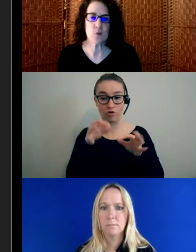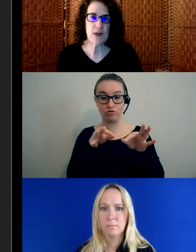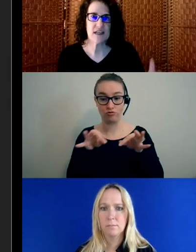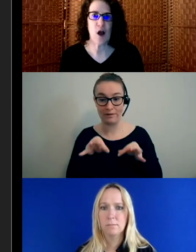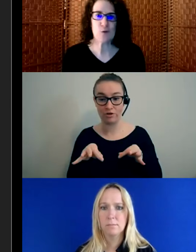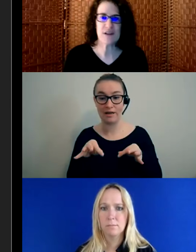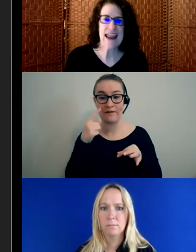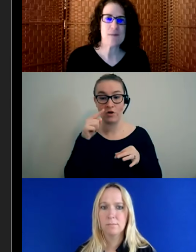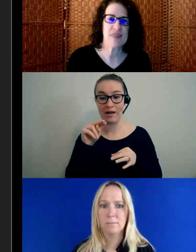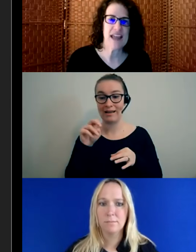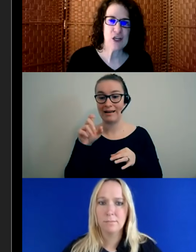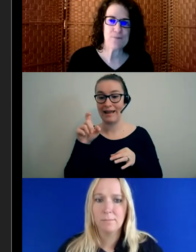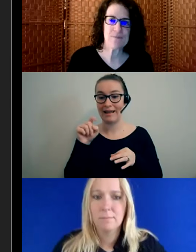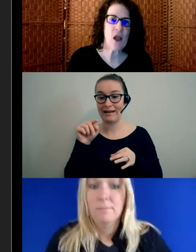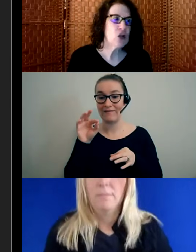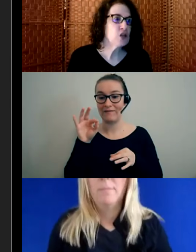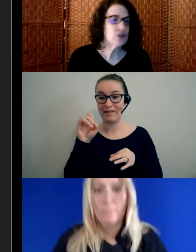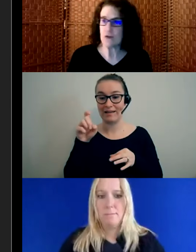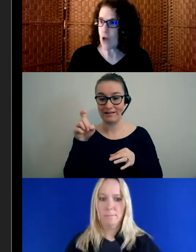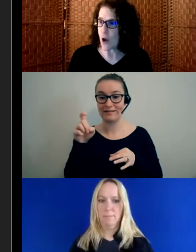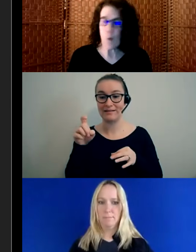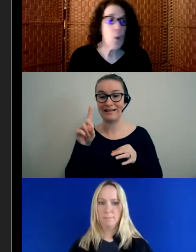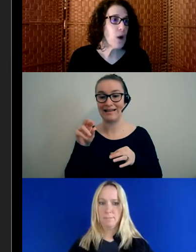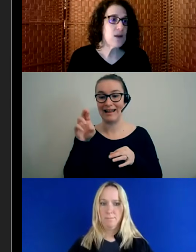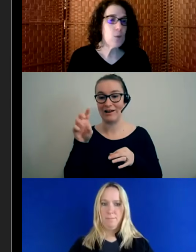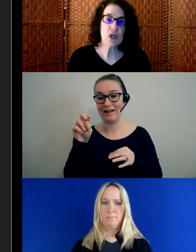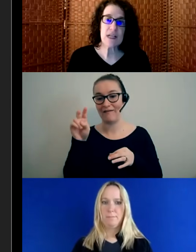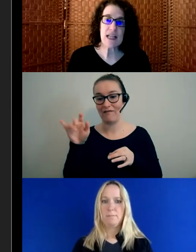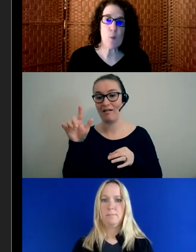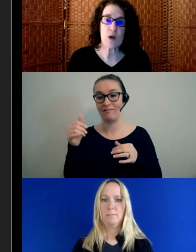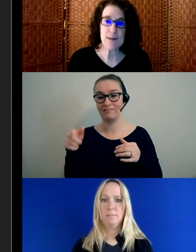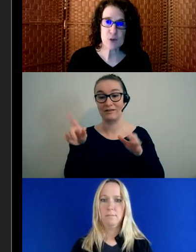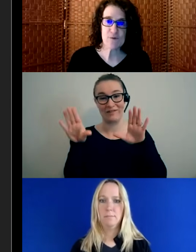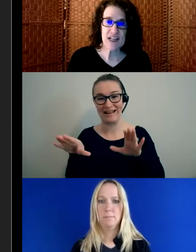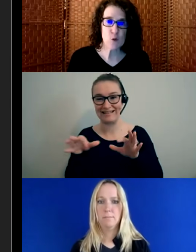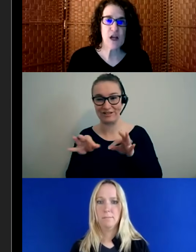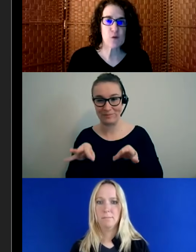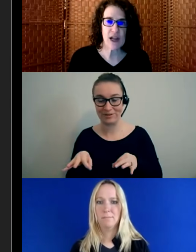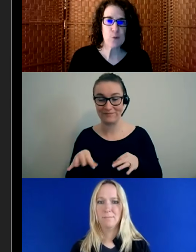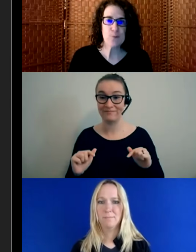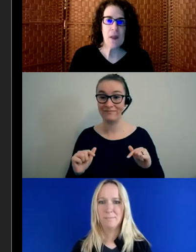That's great to know, Cam. Thank you. So what can we do to get more captioned videos out there?